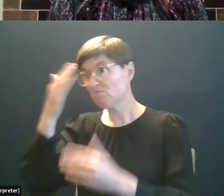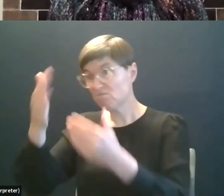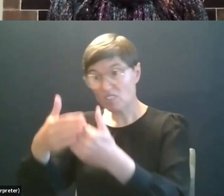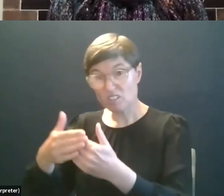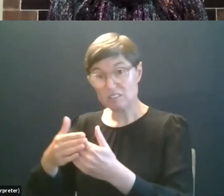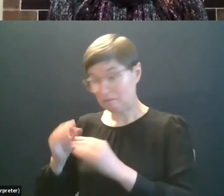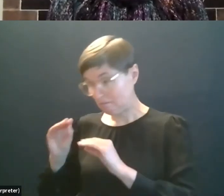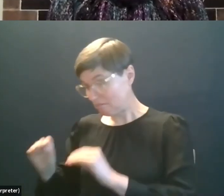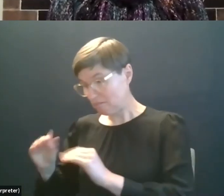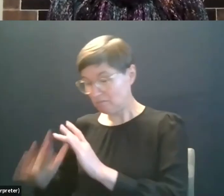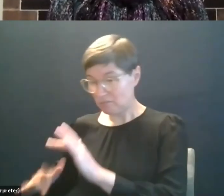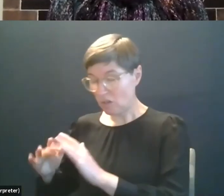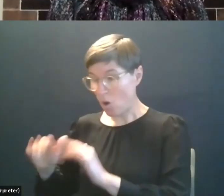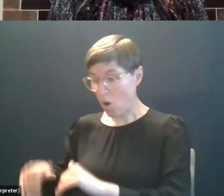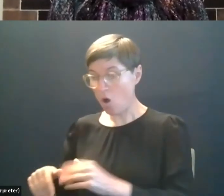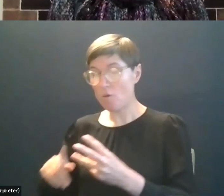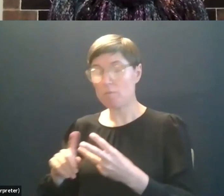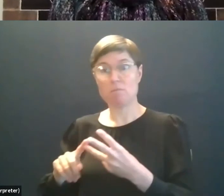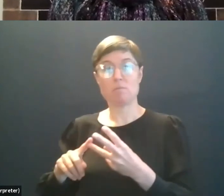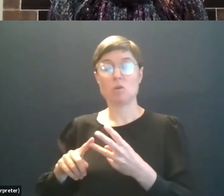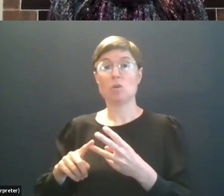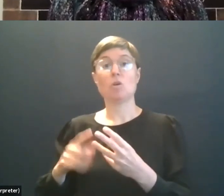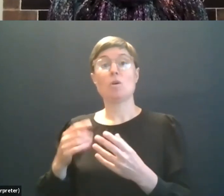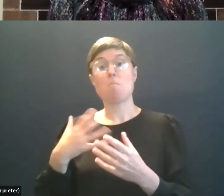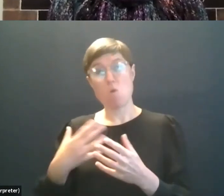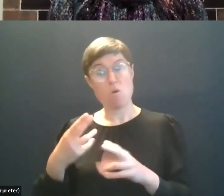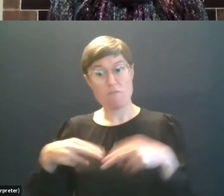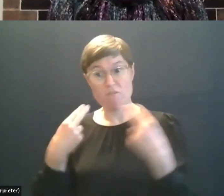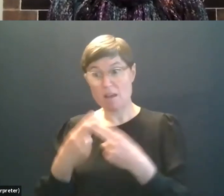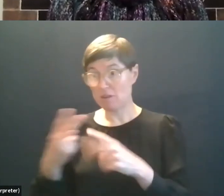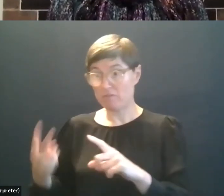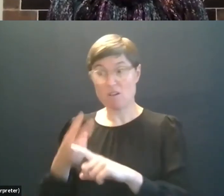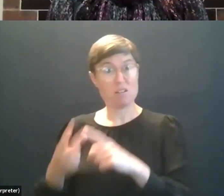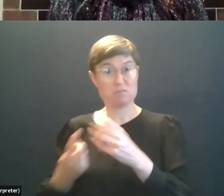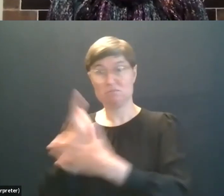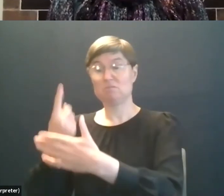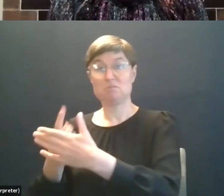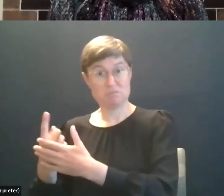in reported domestic violence and the extreme workload and risk, as you mentioned, for health